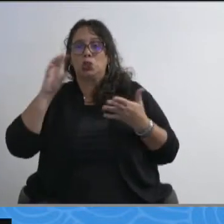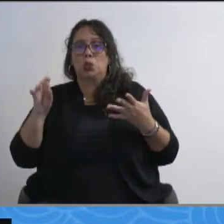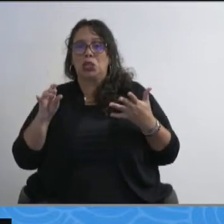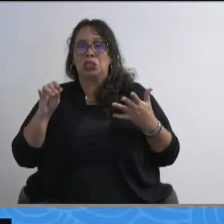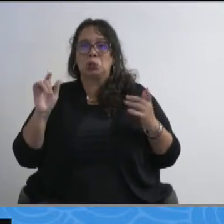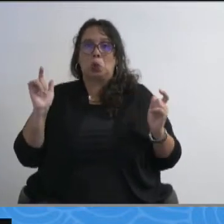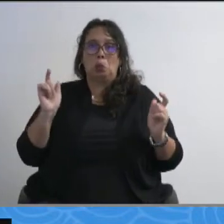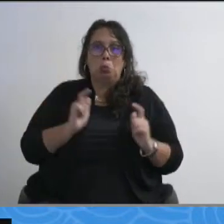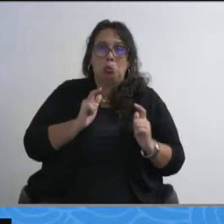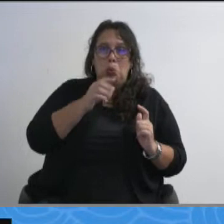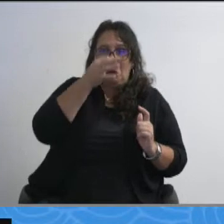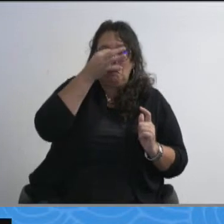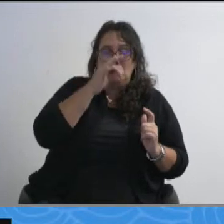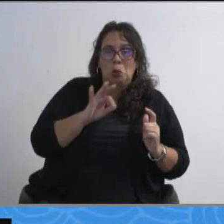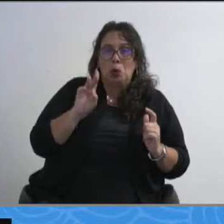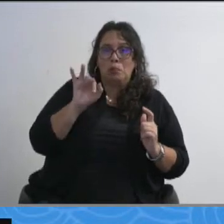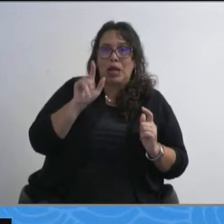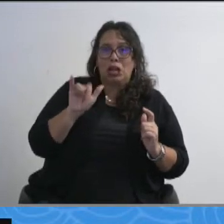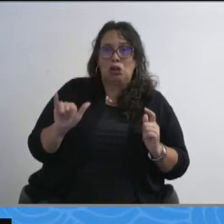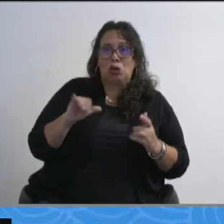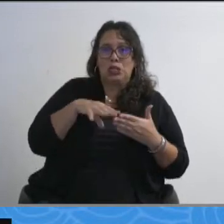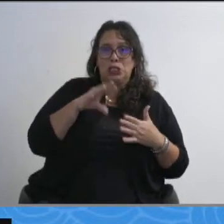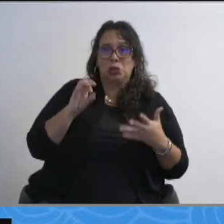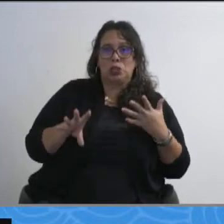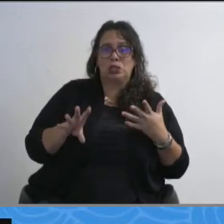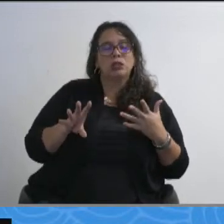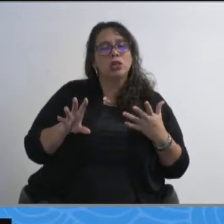It sounds like we're serving our minority students in a way that it is...